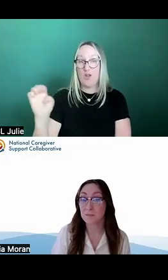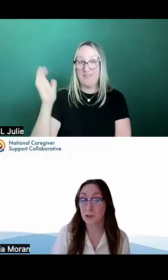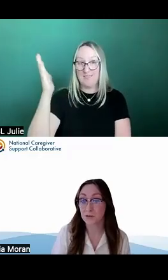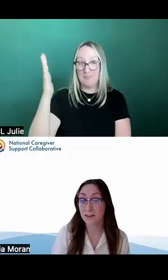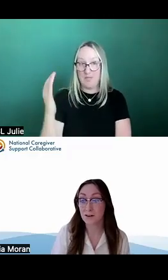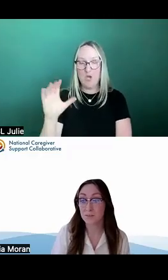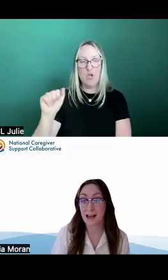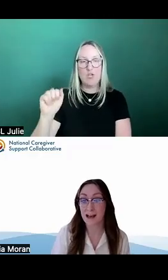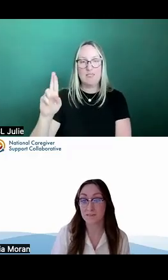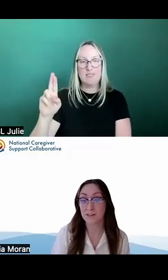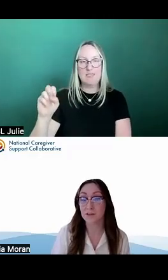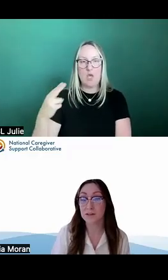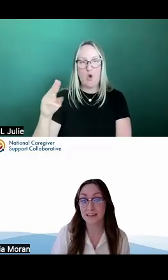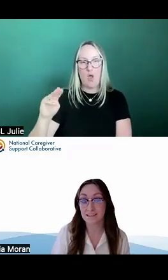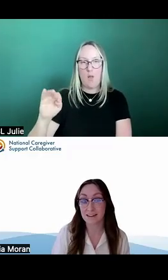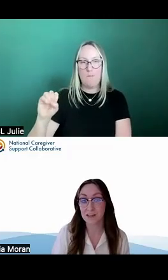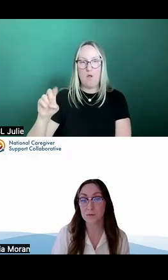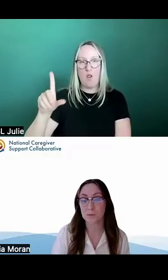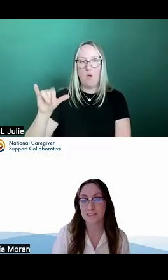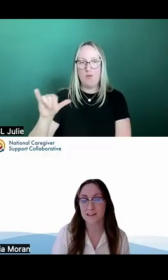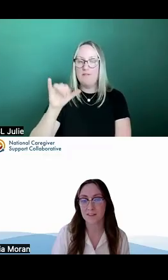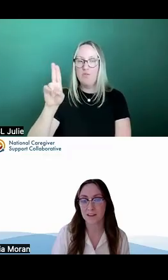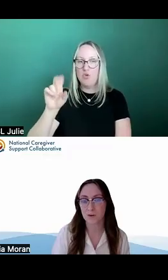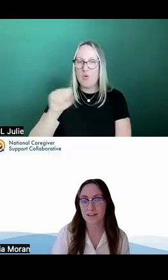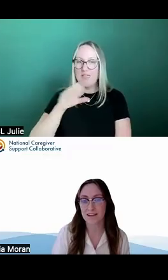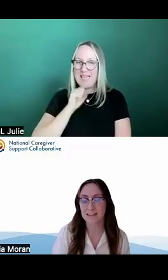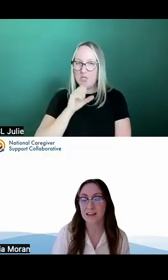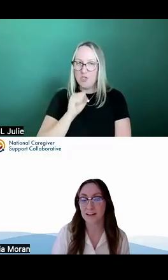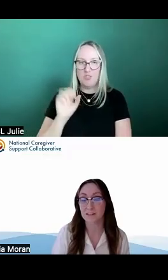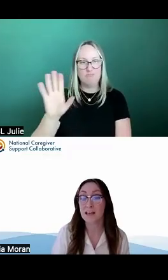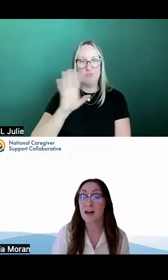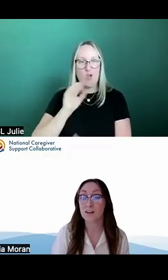Maloney on behalf of USAging who will present on their project titled